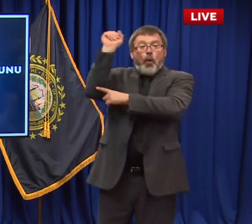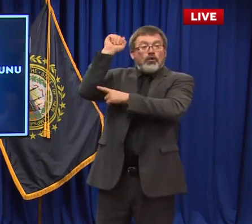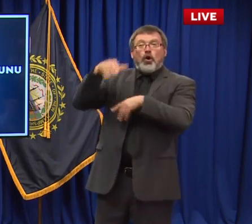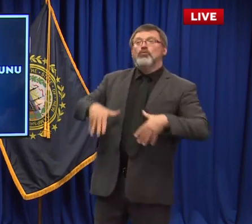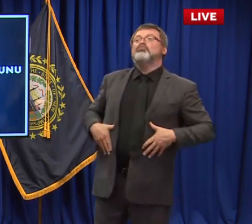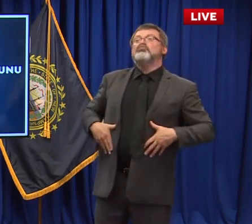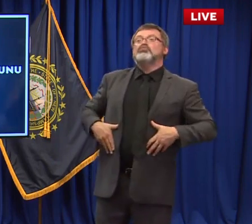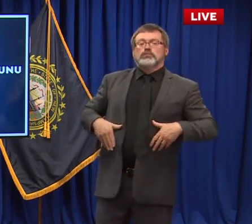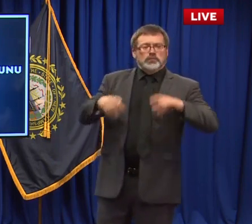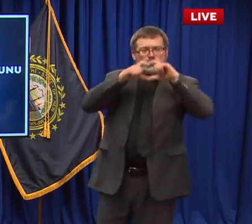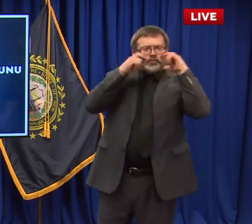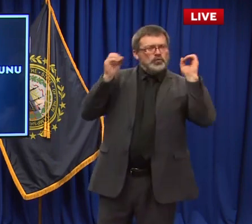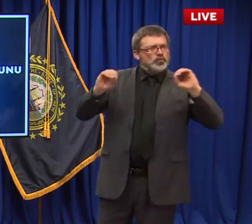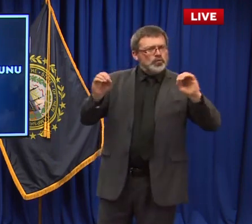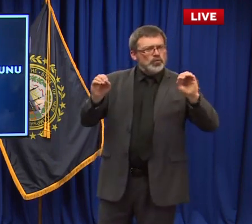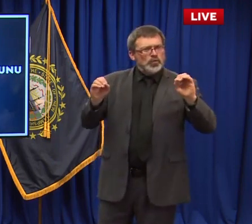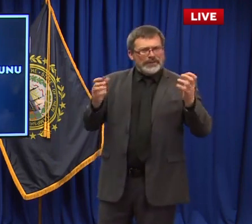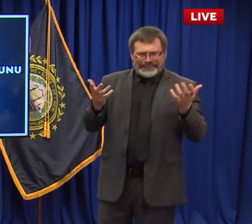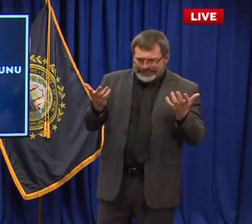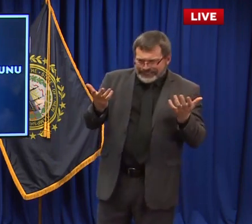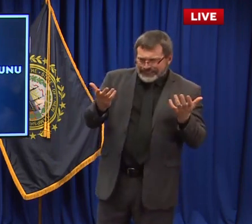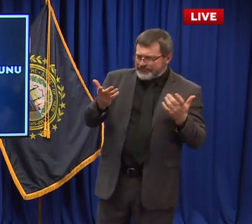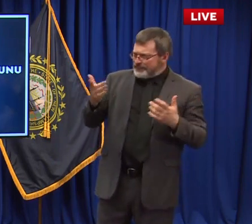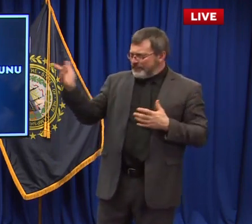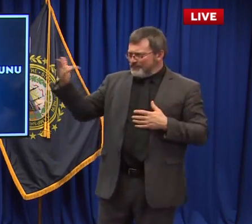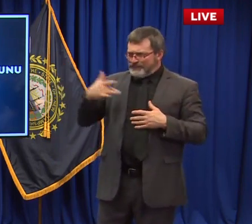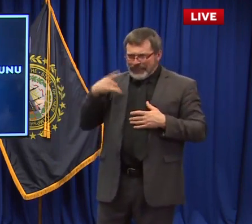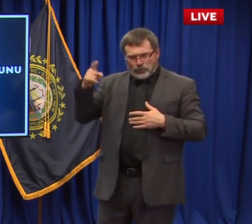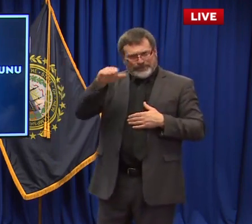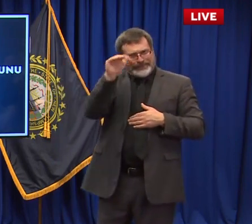SHOULD THEY BE WEARING MASKS?